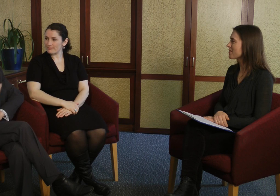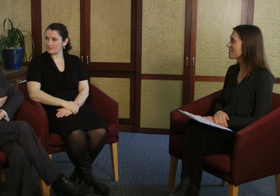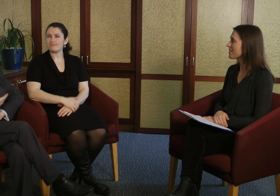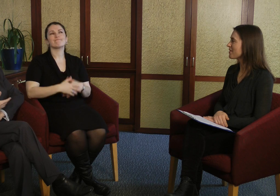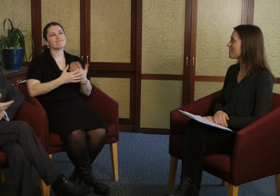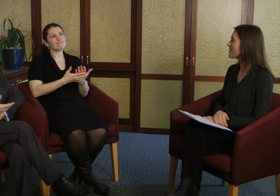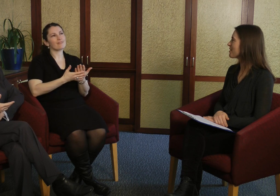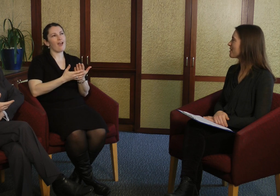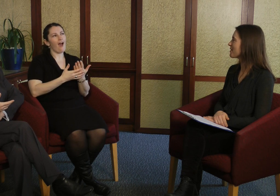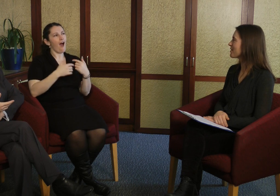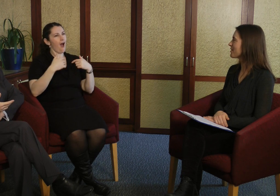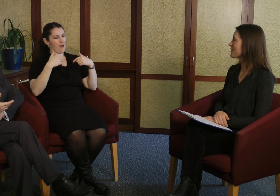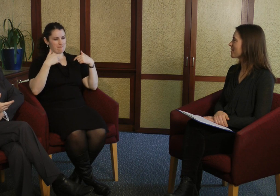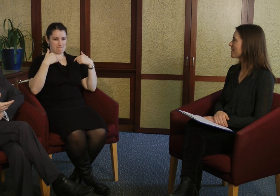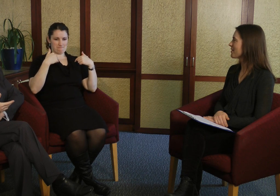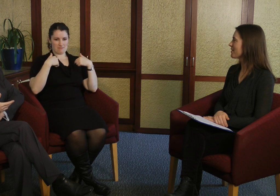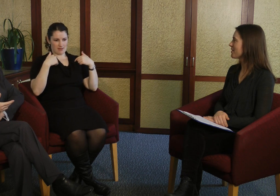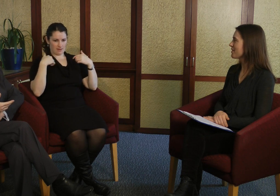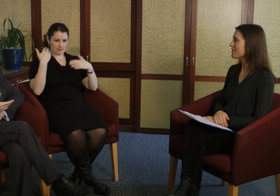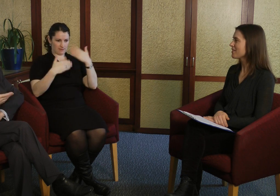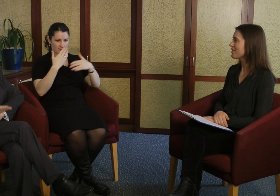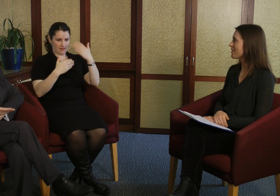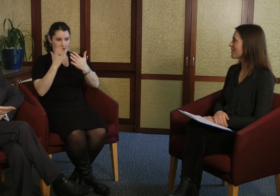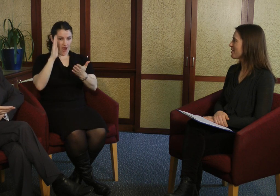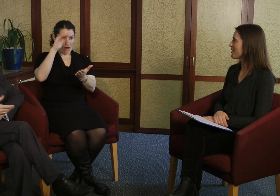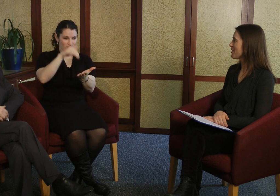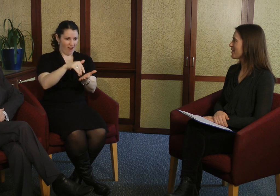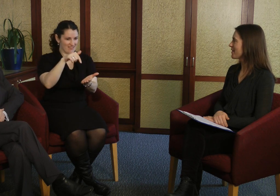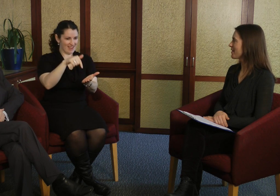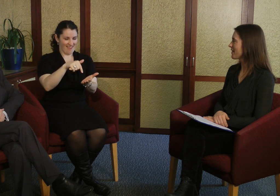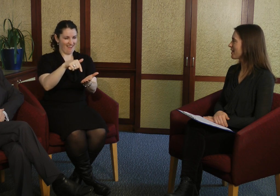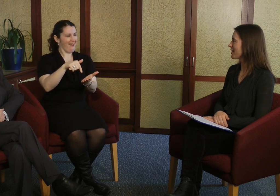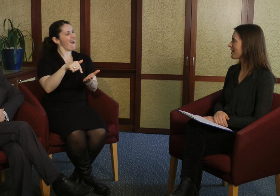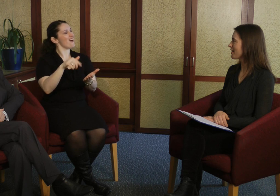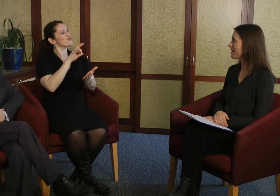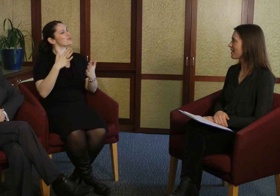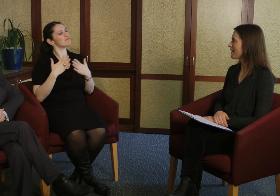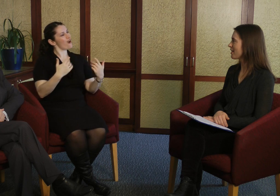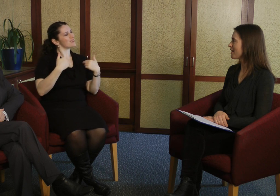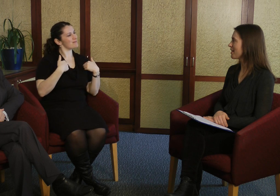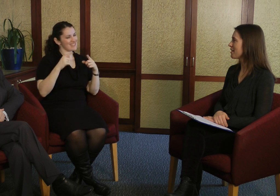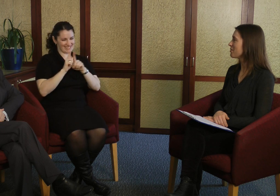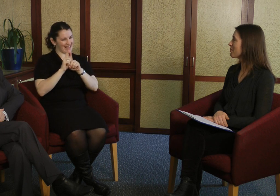surprise me or my close colleagues or friends and family that I have come back into the